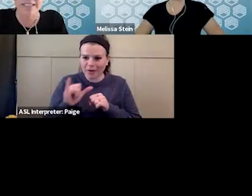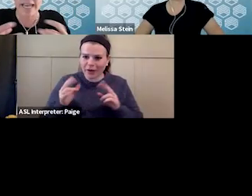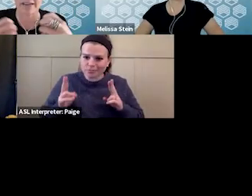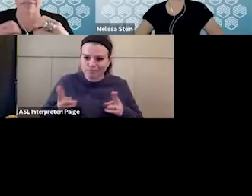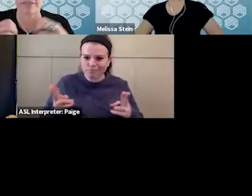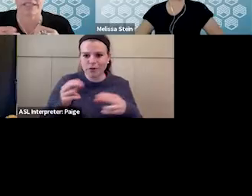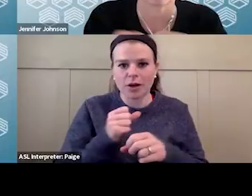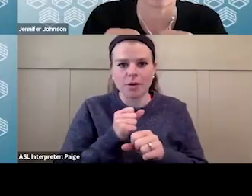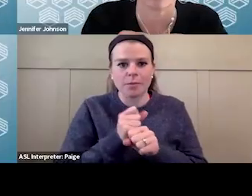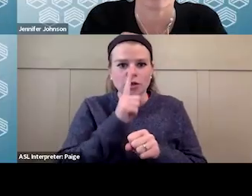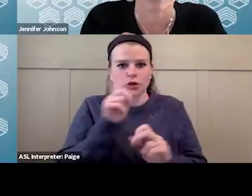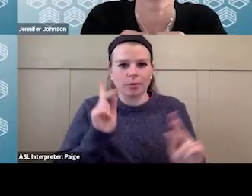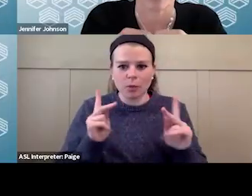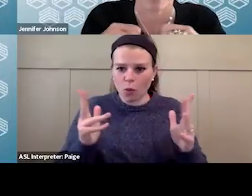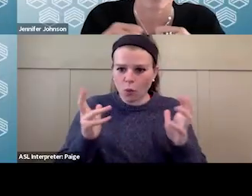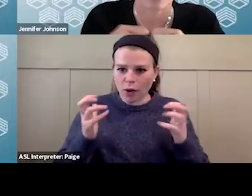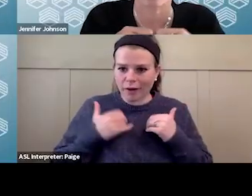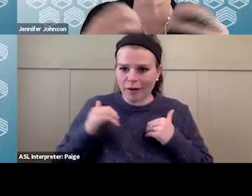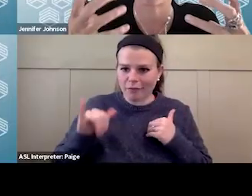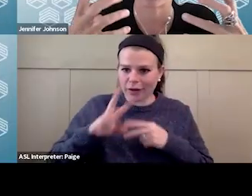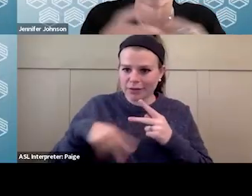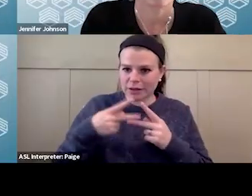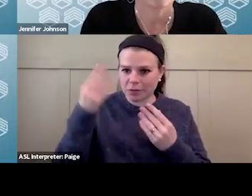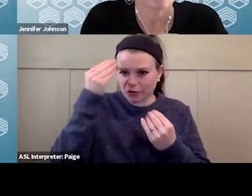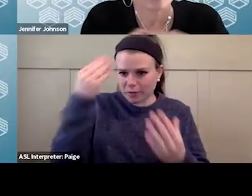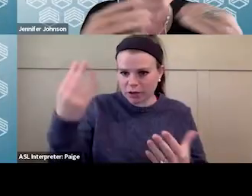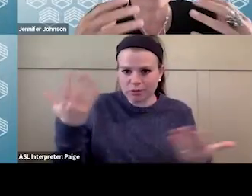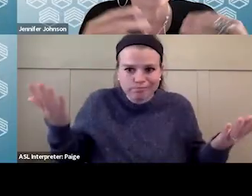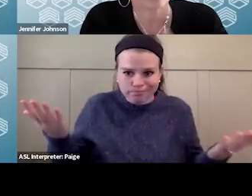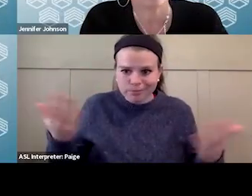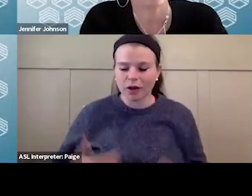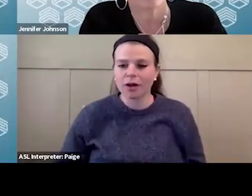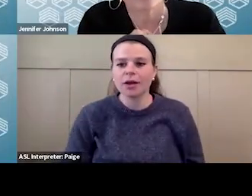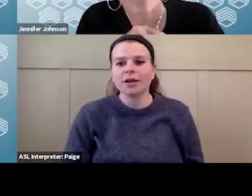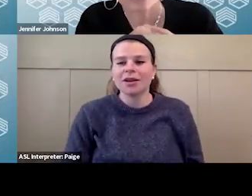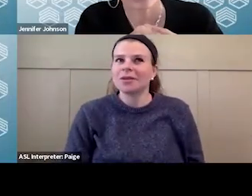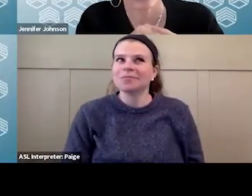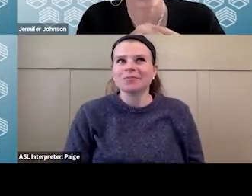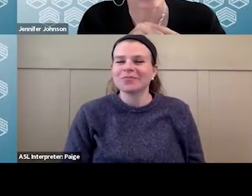want to have this information? I, I, it's a great I don't have a, I don't have a real answer.